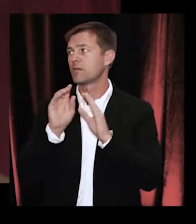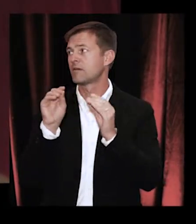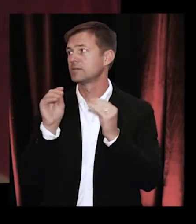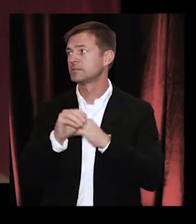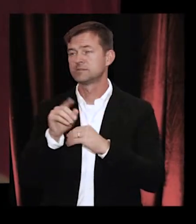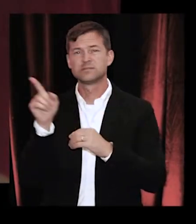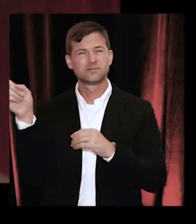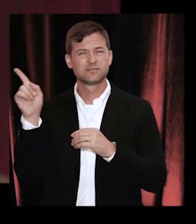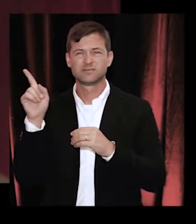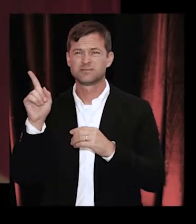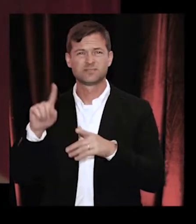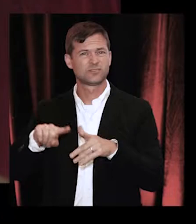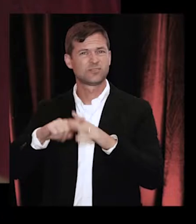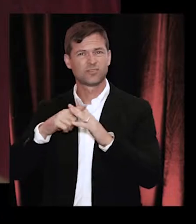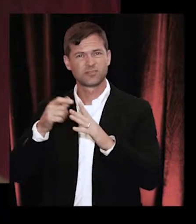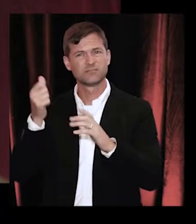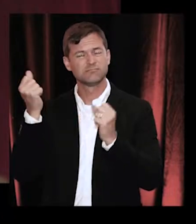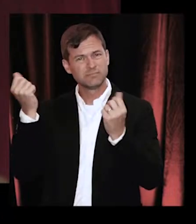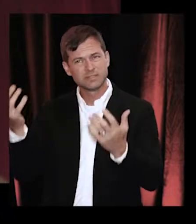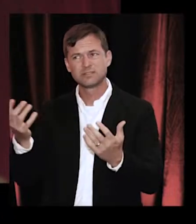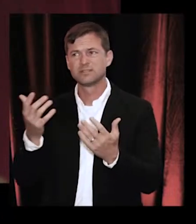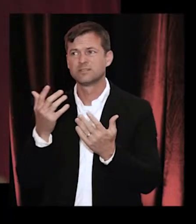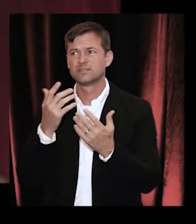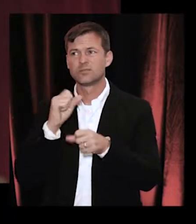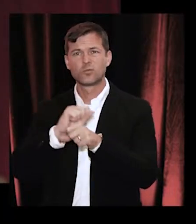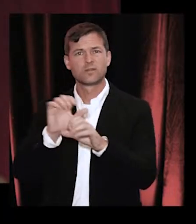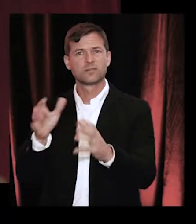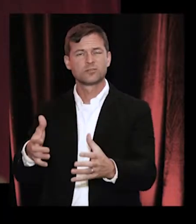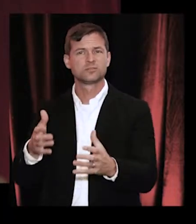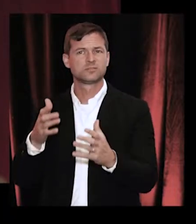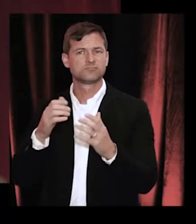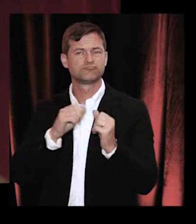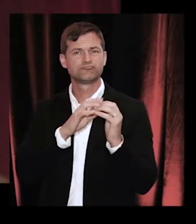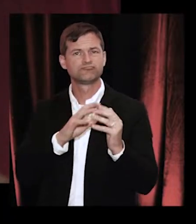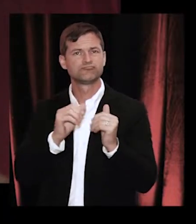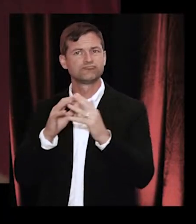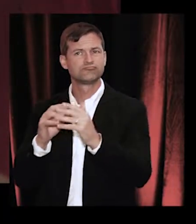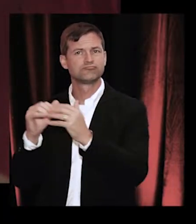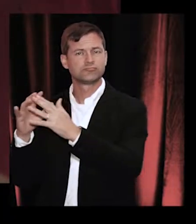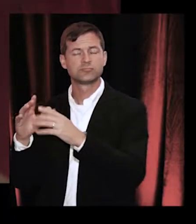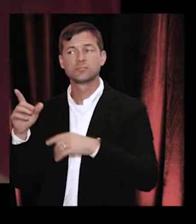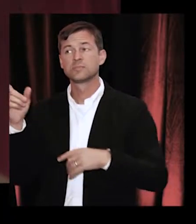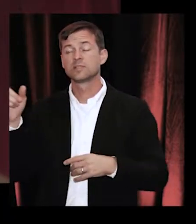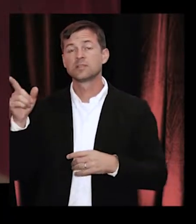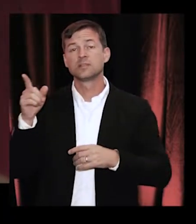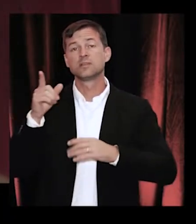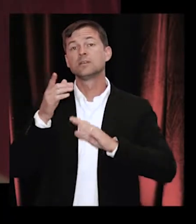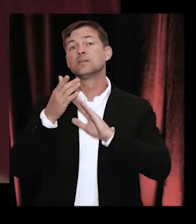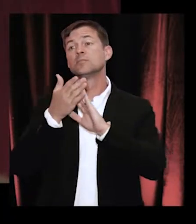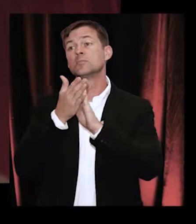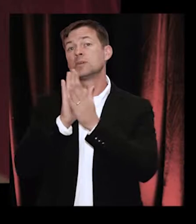all of these workforce initiatives. She then began her public service in elected office, serving faithfully